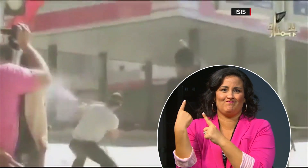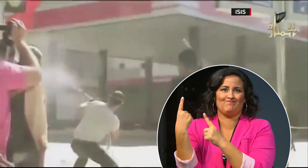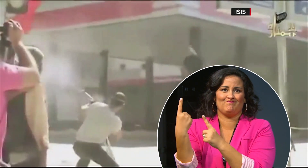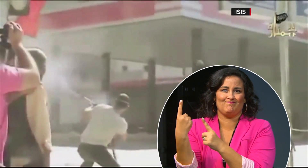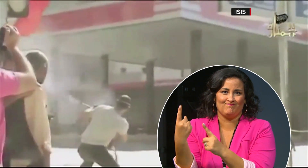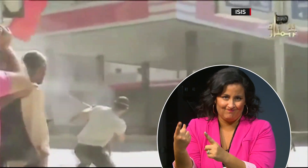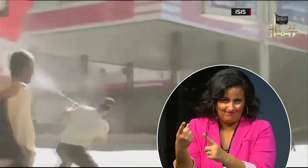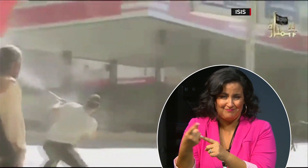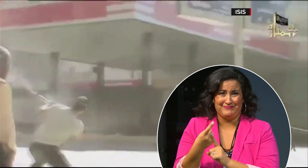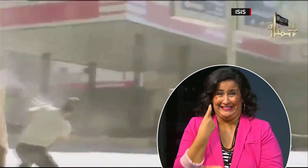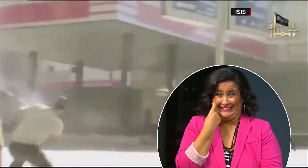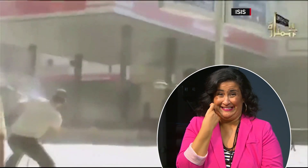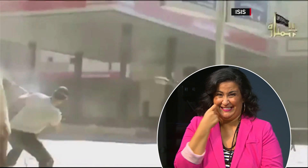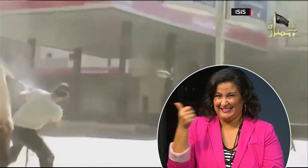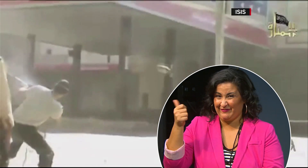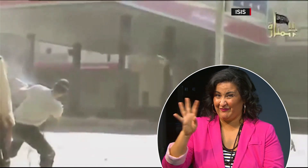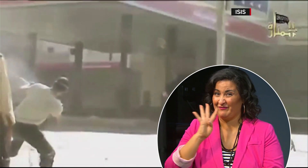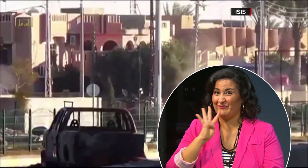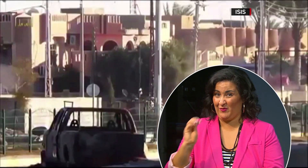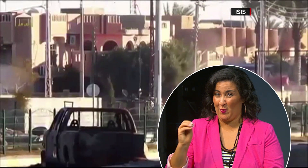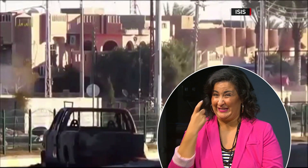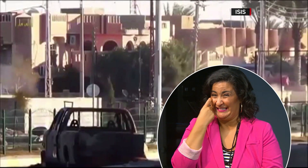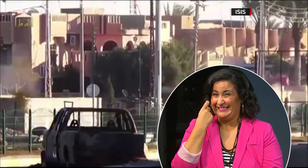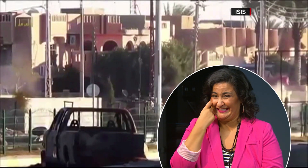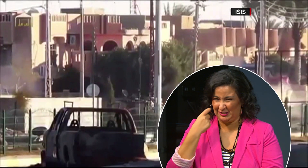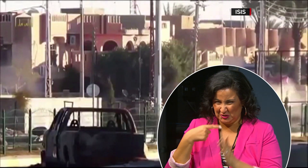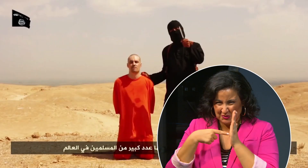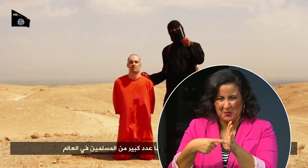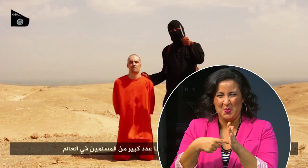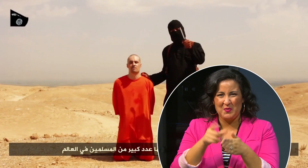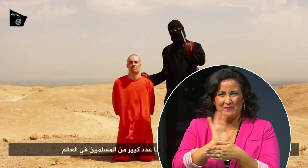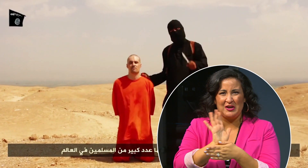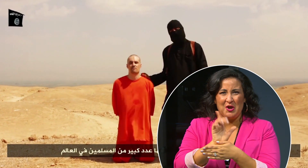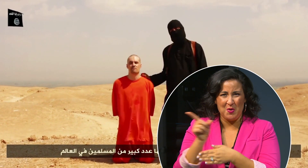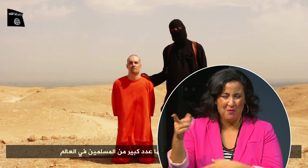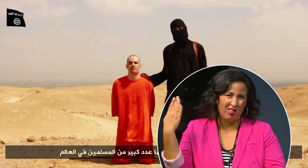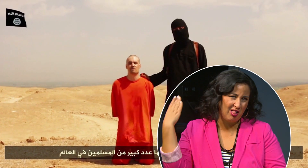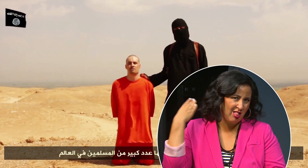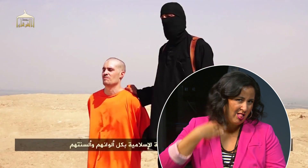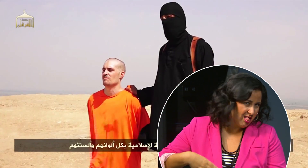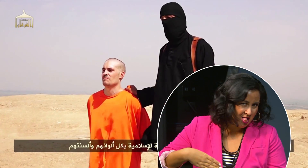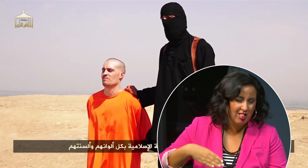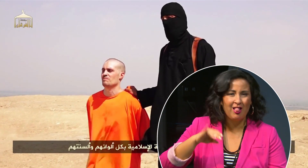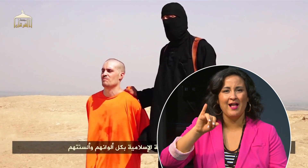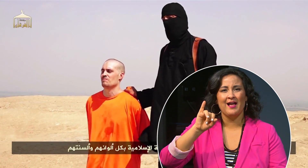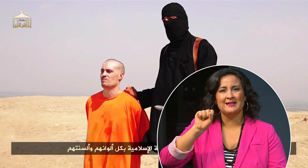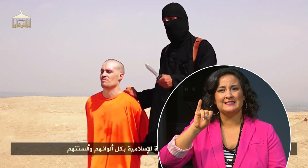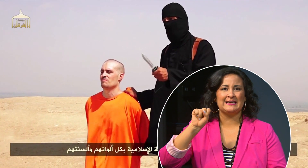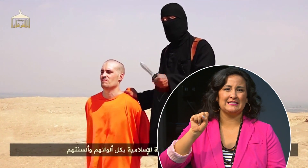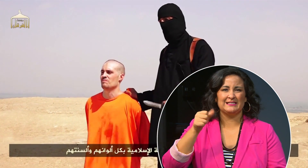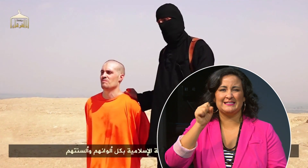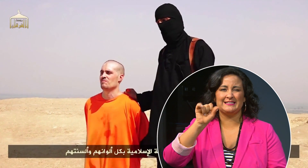civil war. The 40-year-old was recently shown in a video where he was beheaded by an ISIS